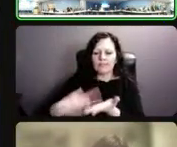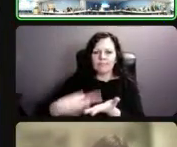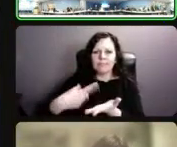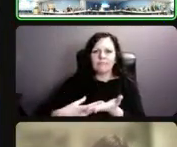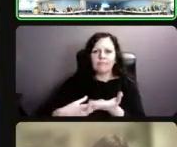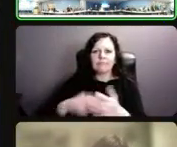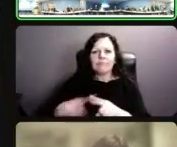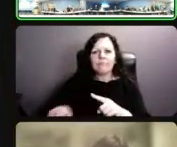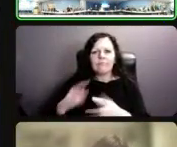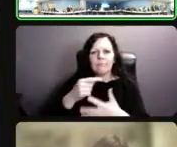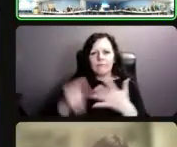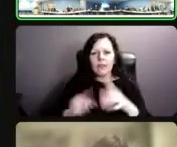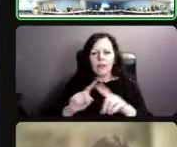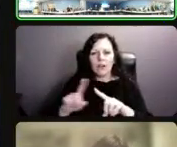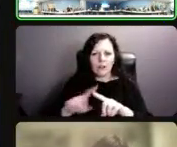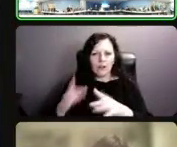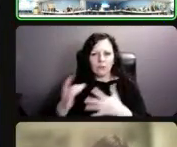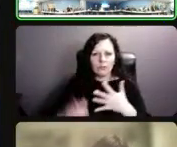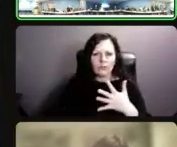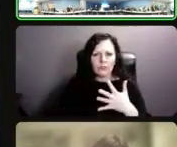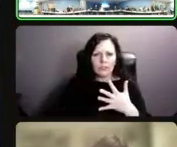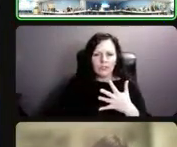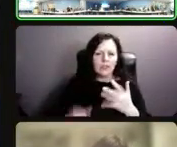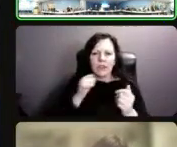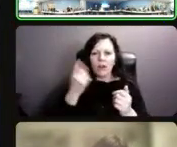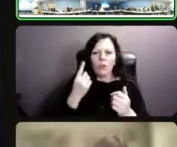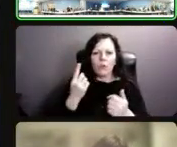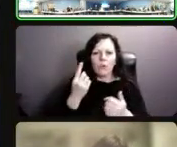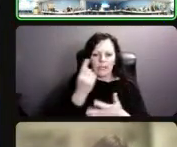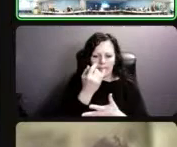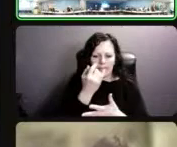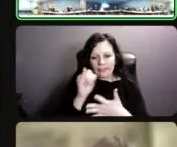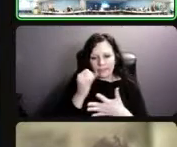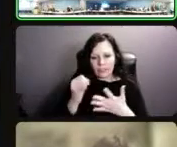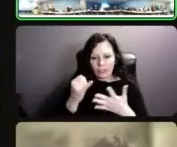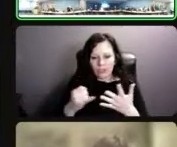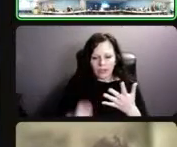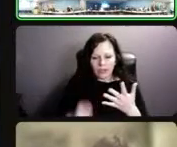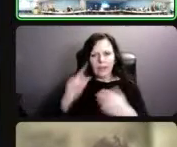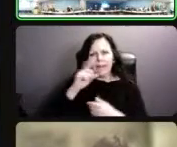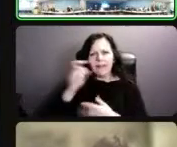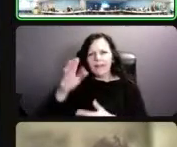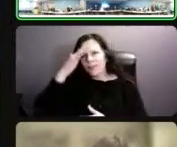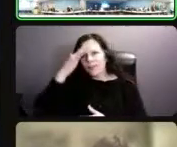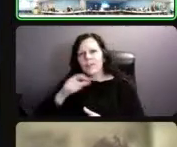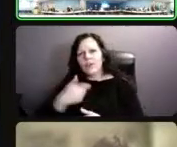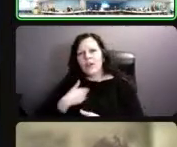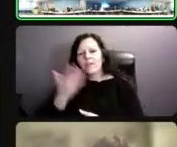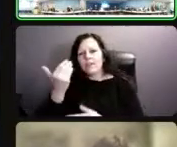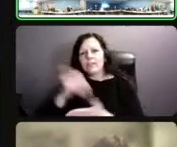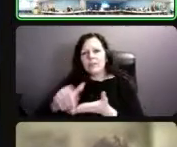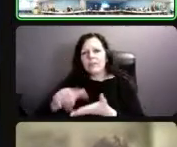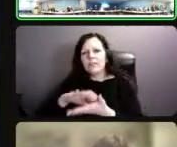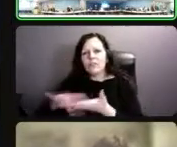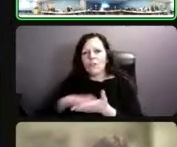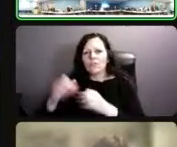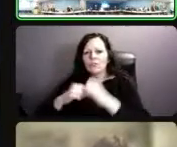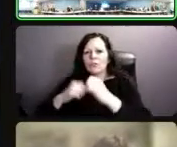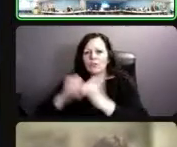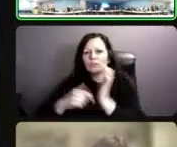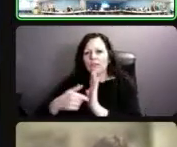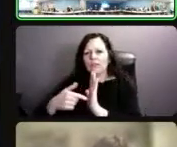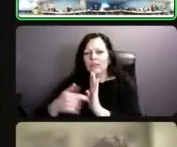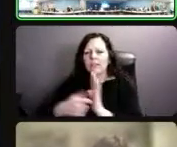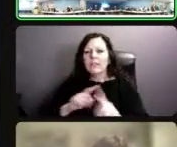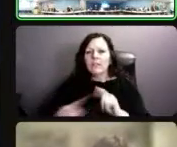THERE IT'S IMPORTANT FOR US